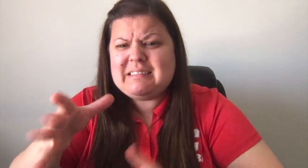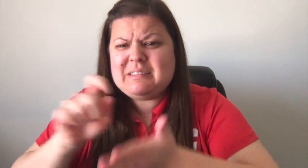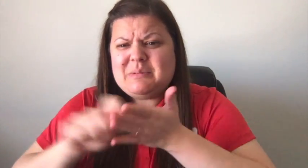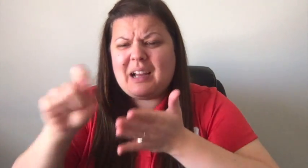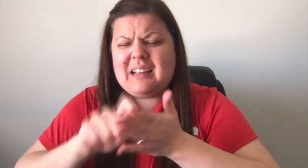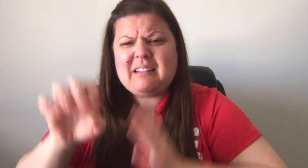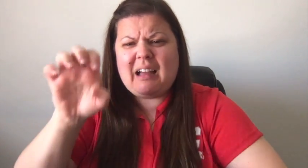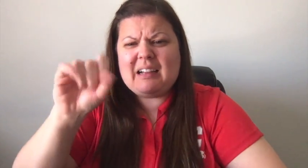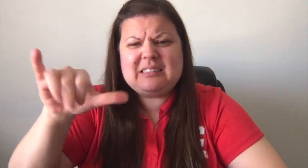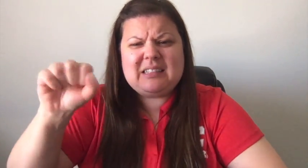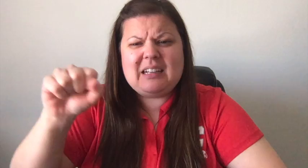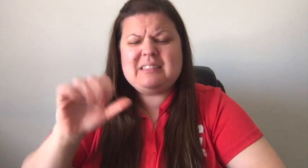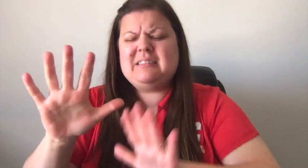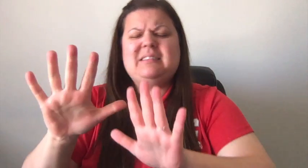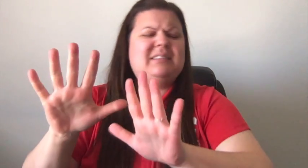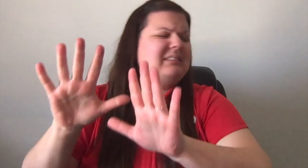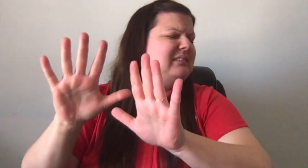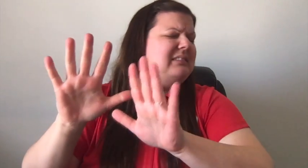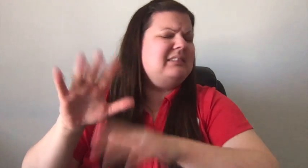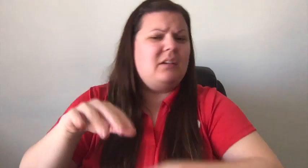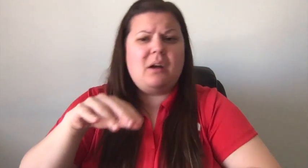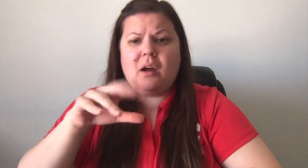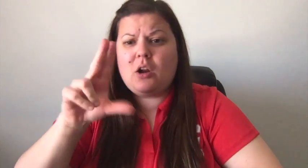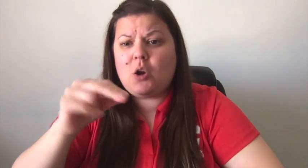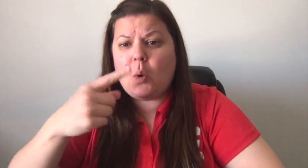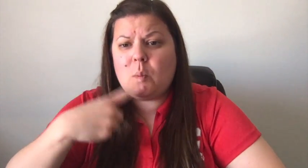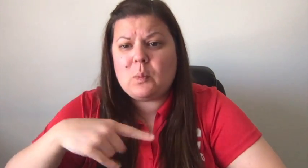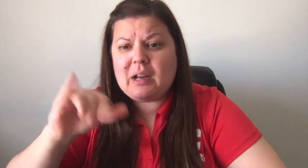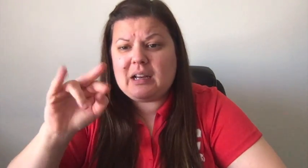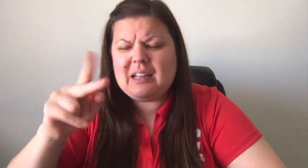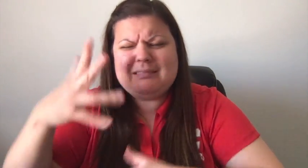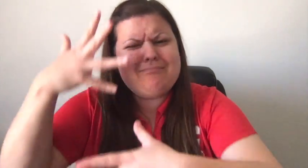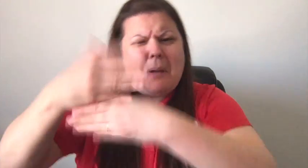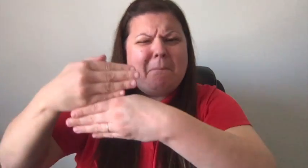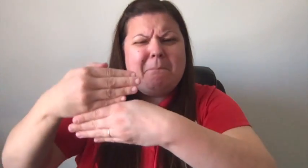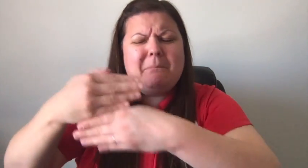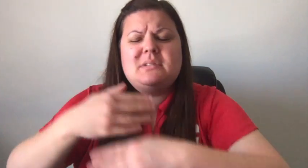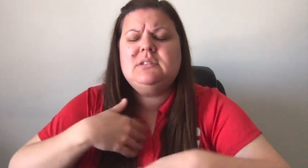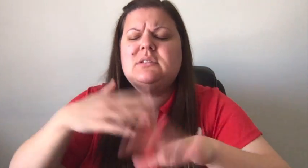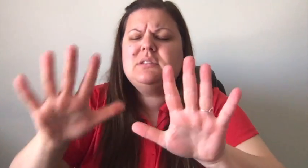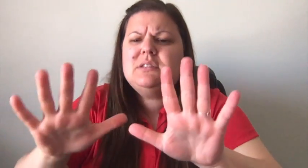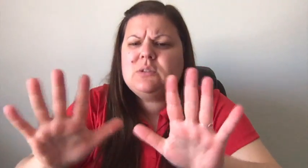This student started hating essays. Ah, they couldn't stand